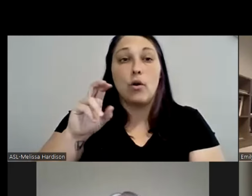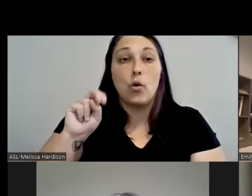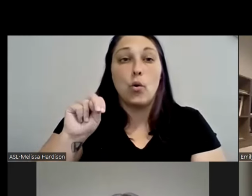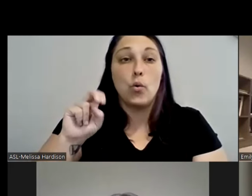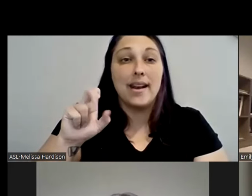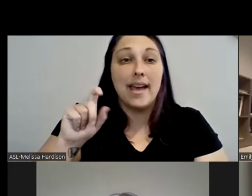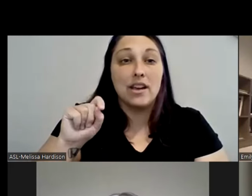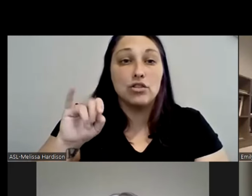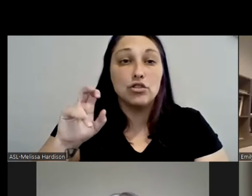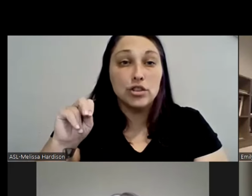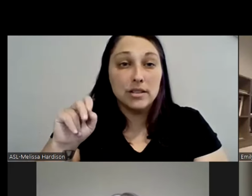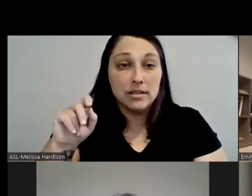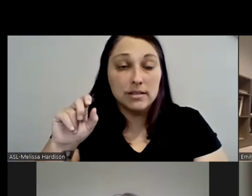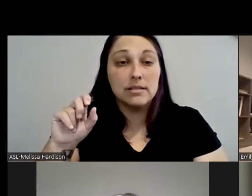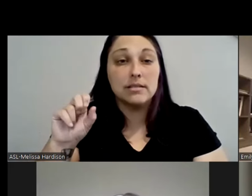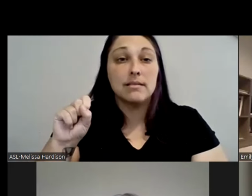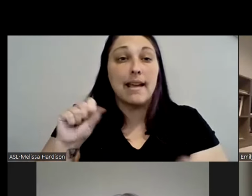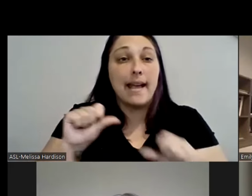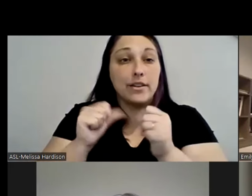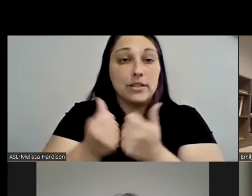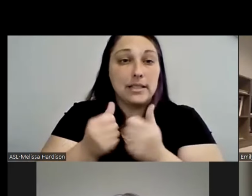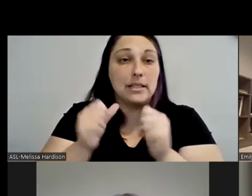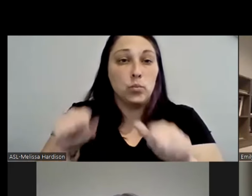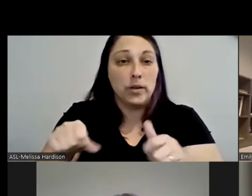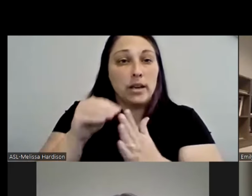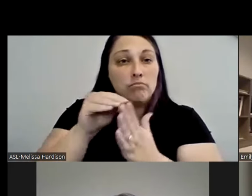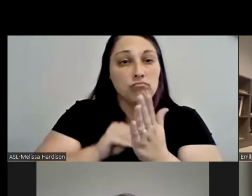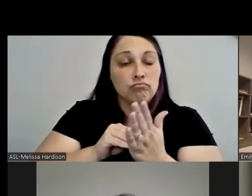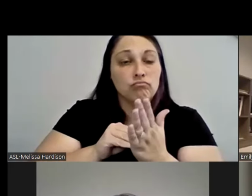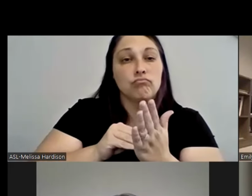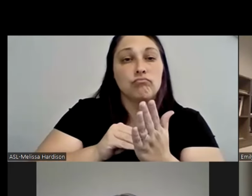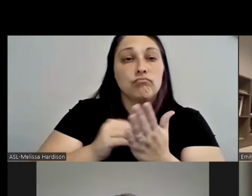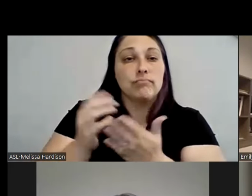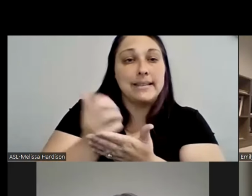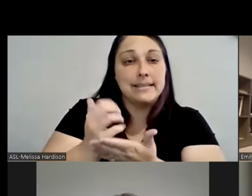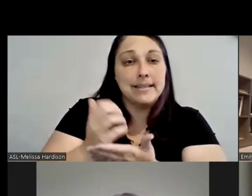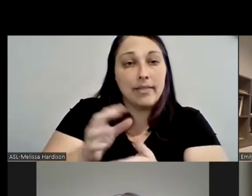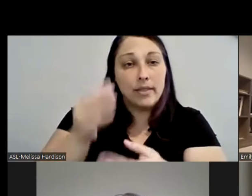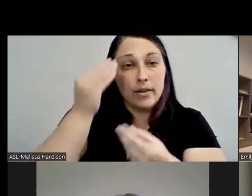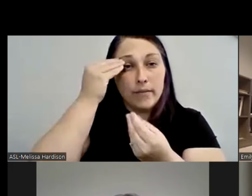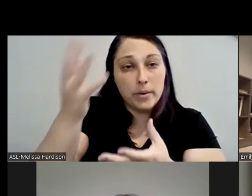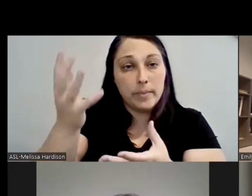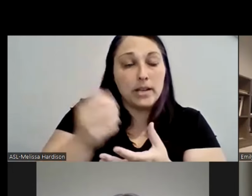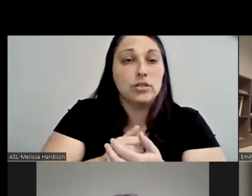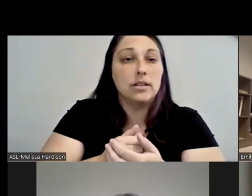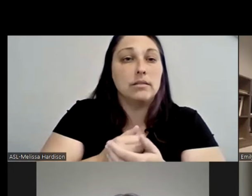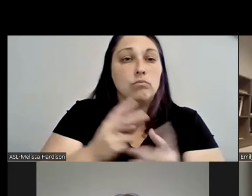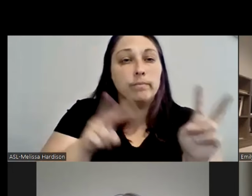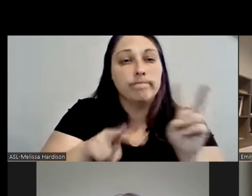So adults and older adults with disabilities can stay house.